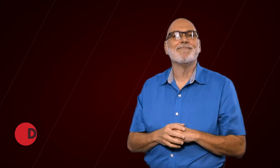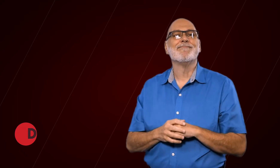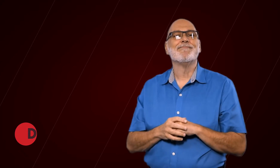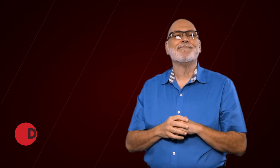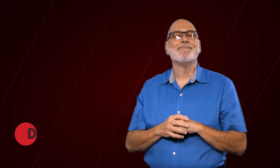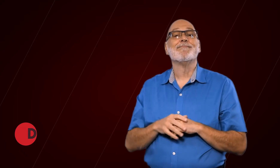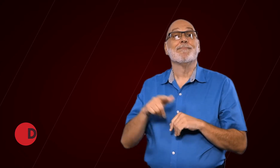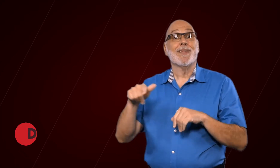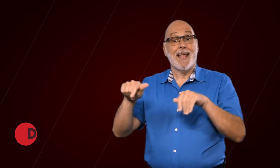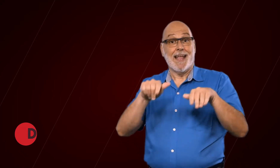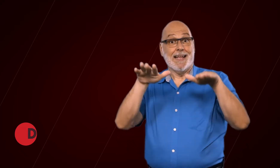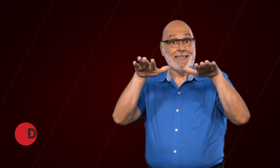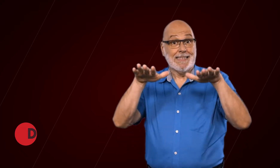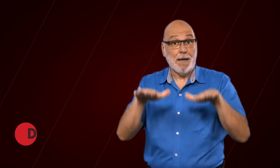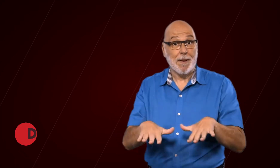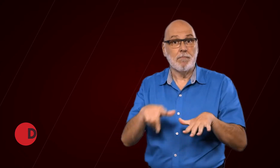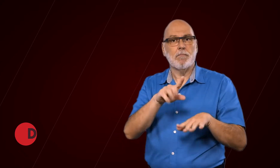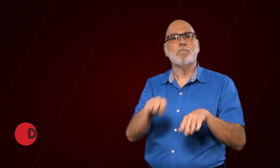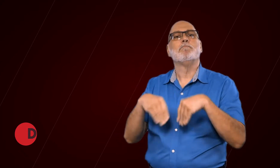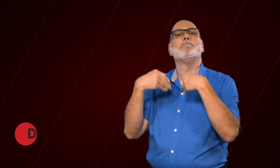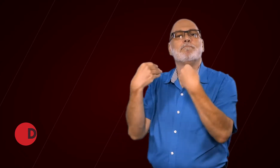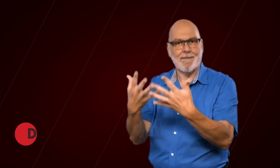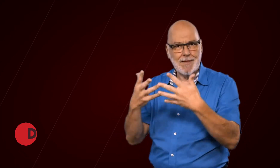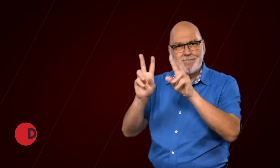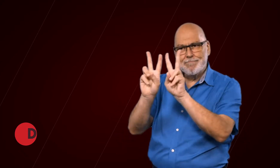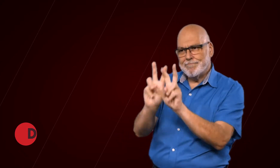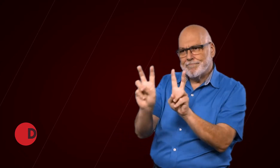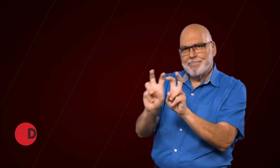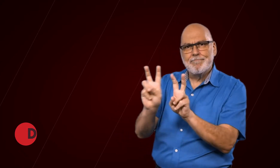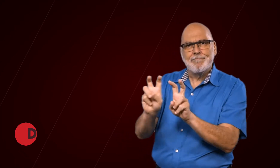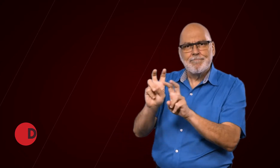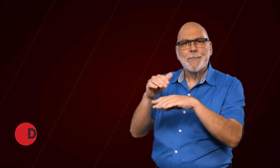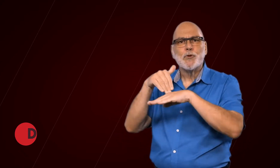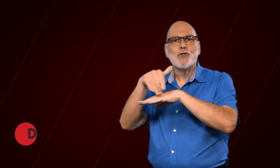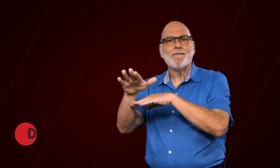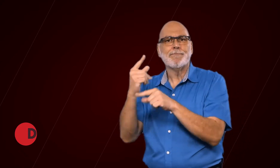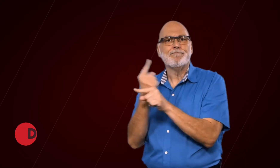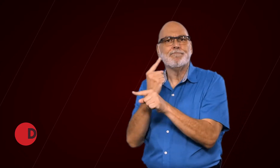A settlement program provides assessments